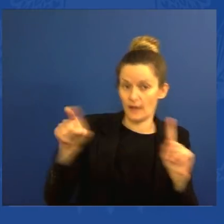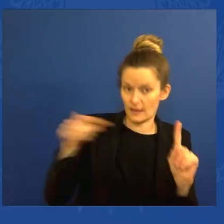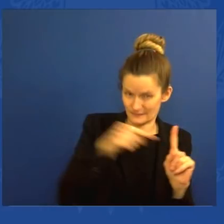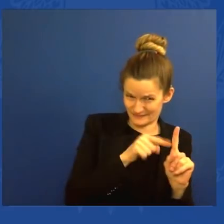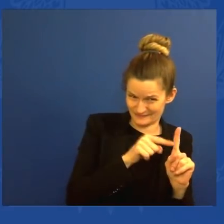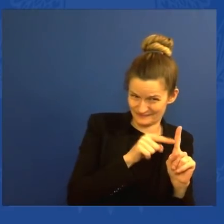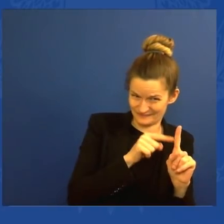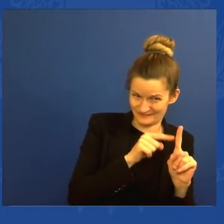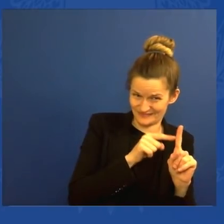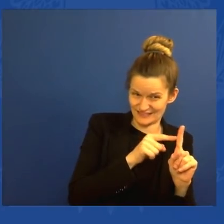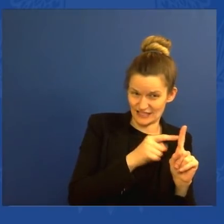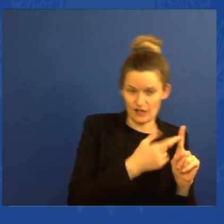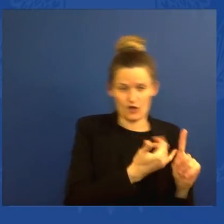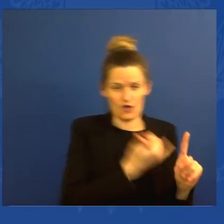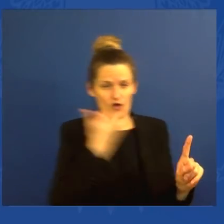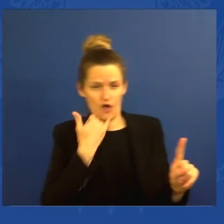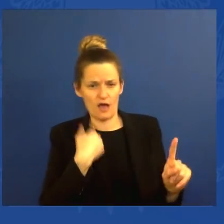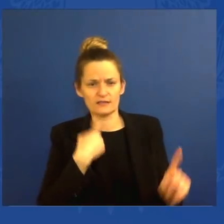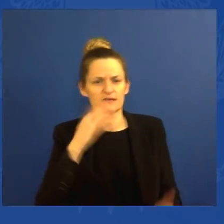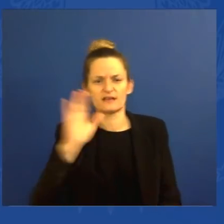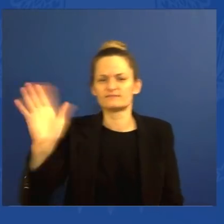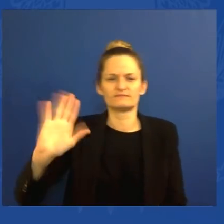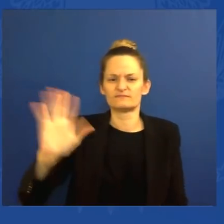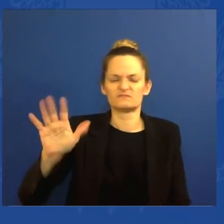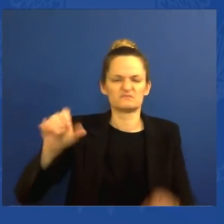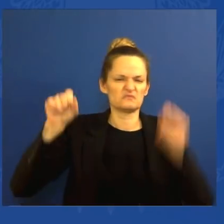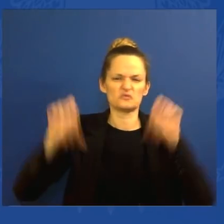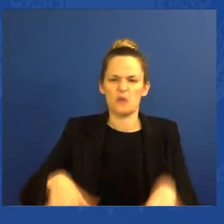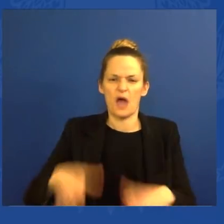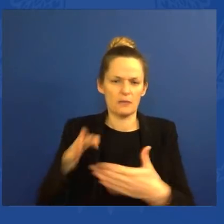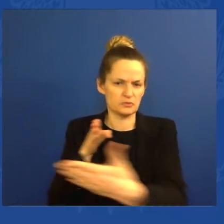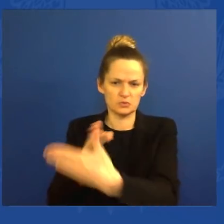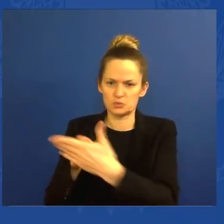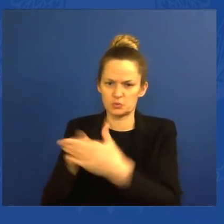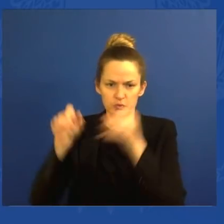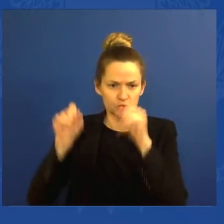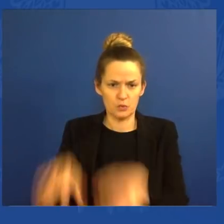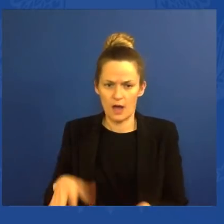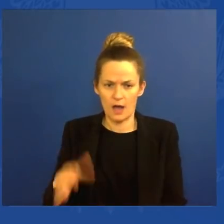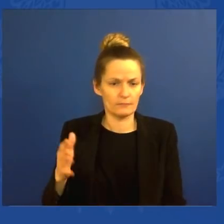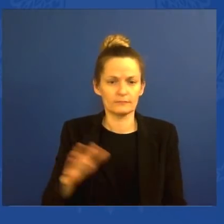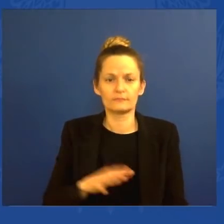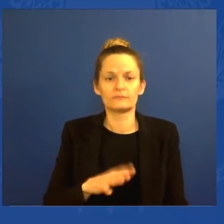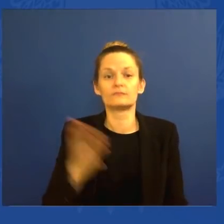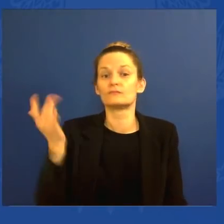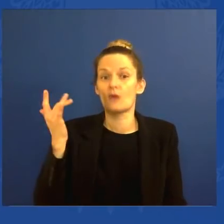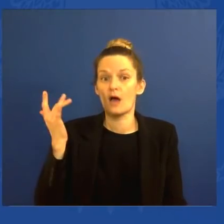and we're going to go all electric. We'll get to halfway there within the next…" and then she said a date.